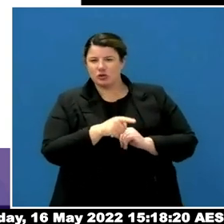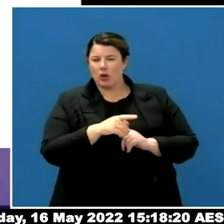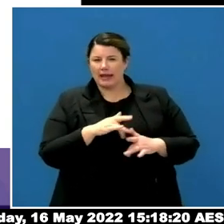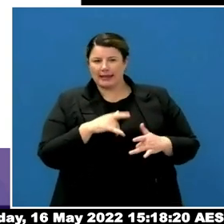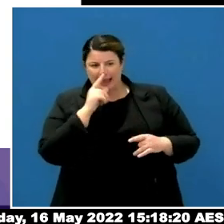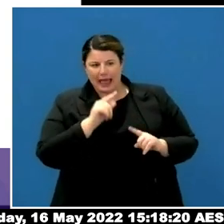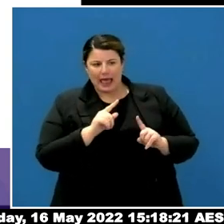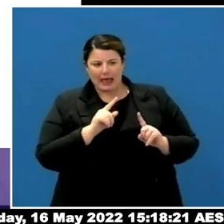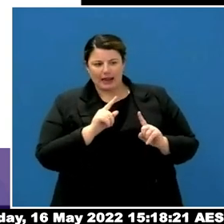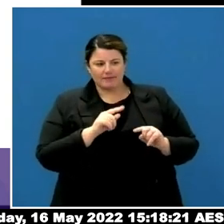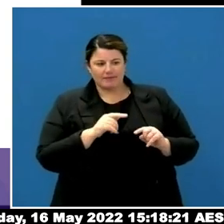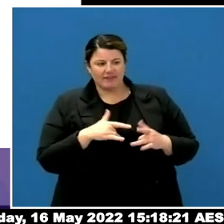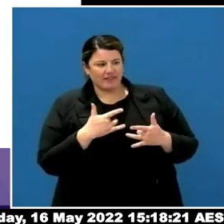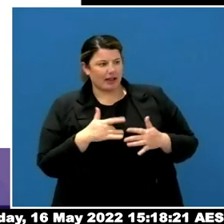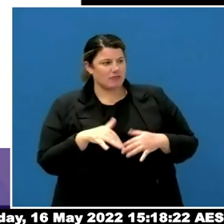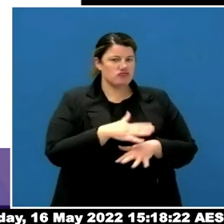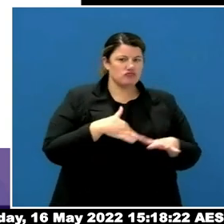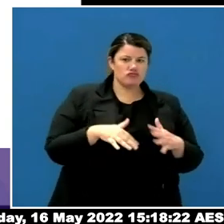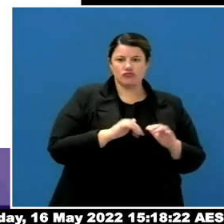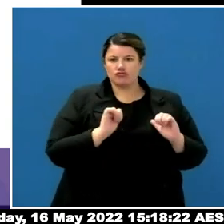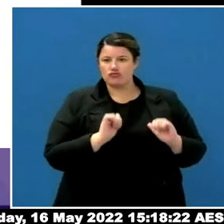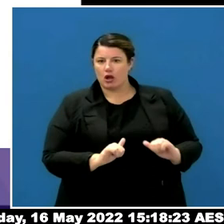in at Mount Druitt day program.